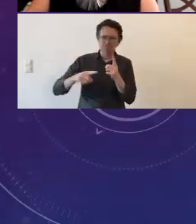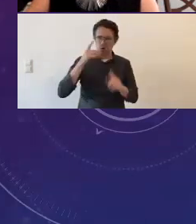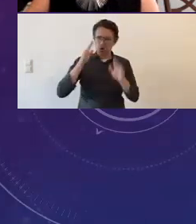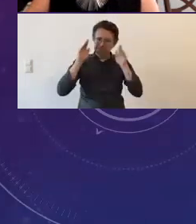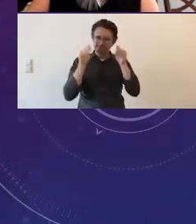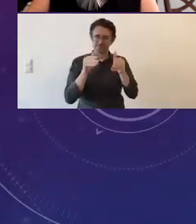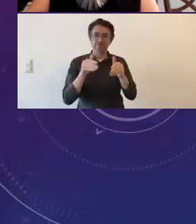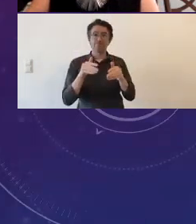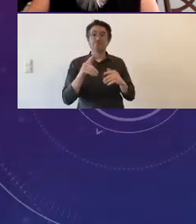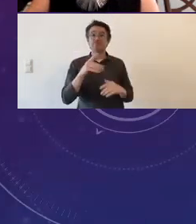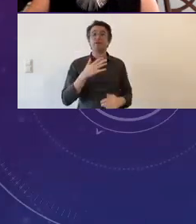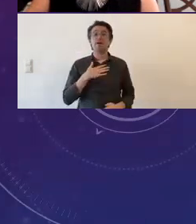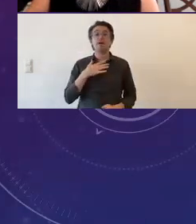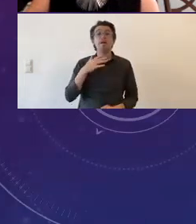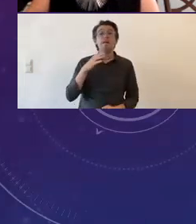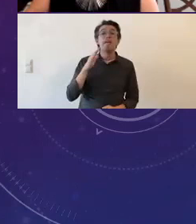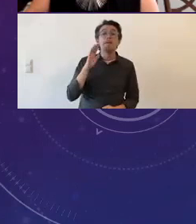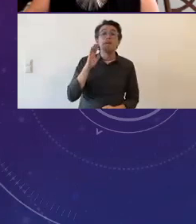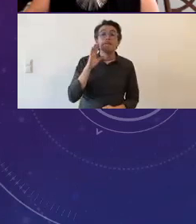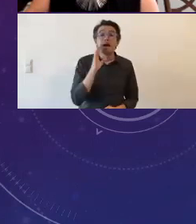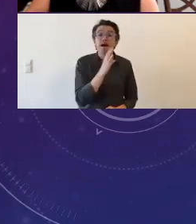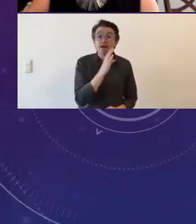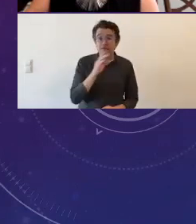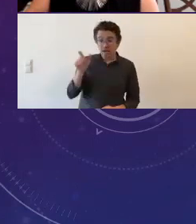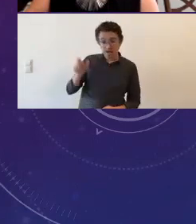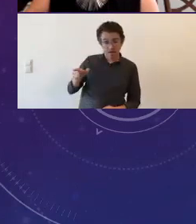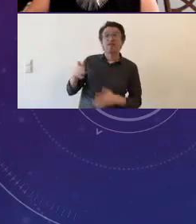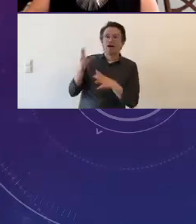support or to have fun supporting you to learn with you so that if there's